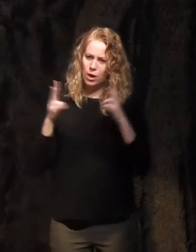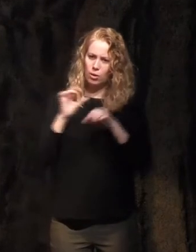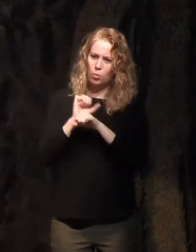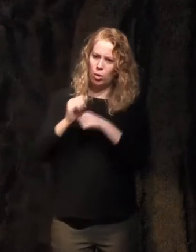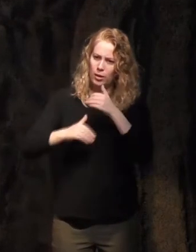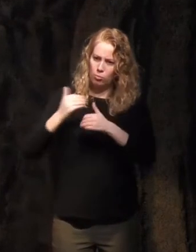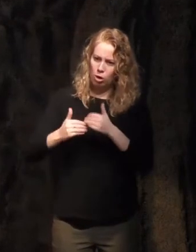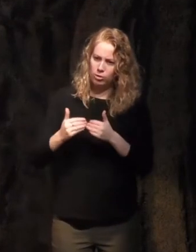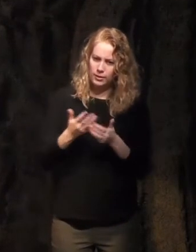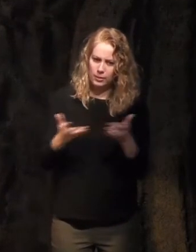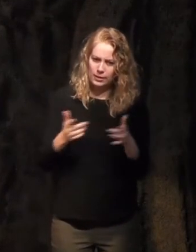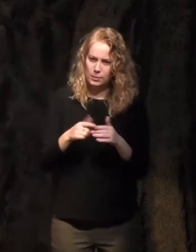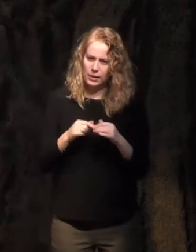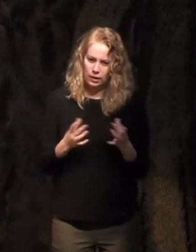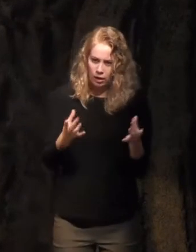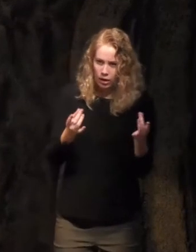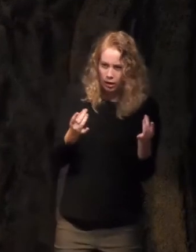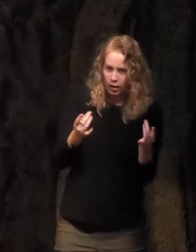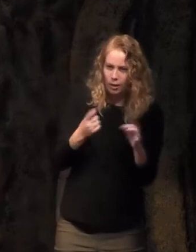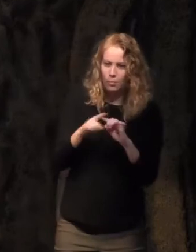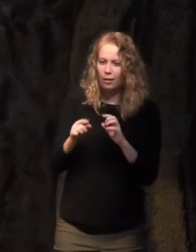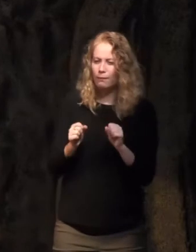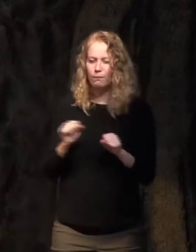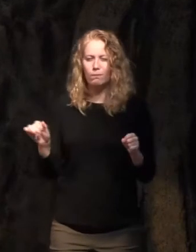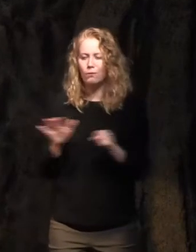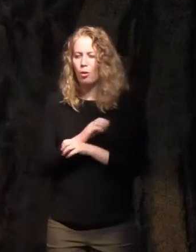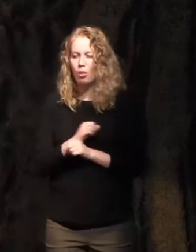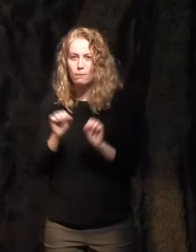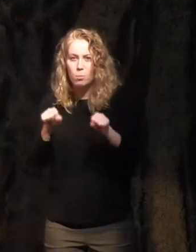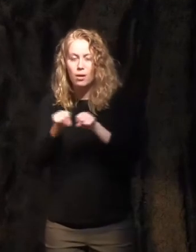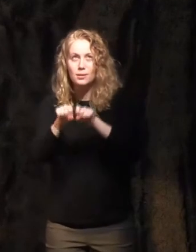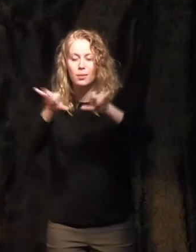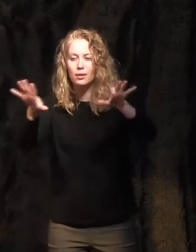Both precarious and full of possibility like all good art making.